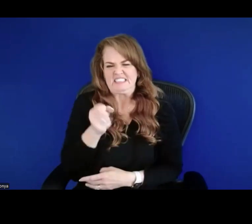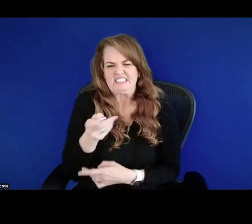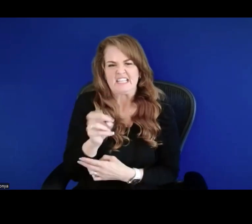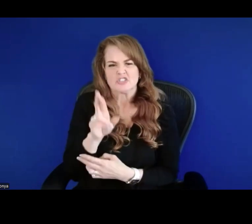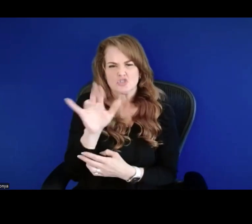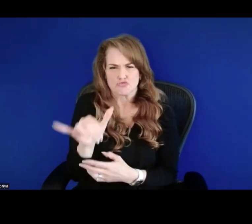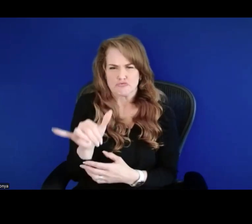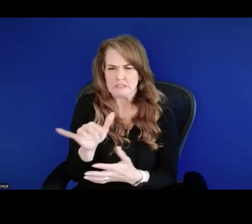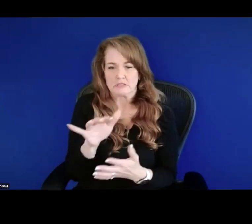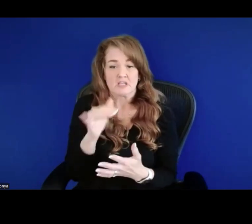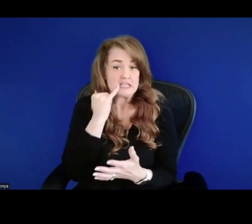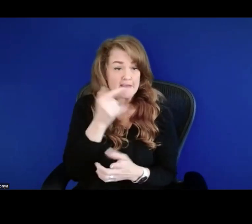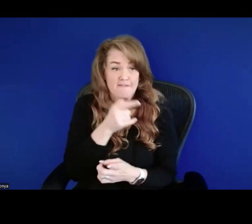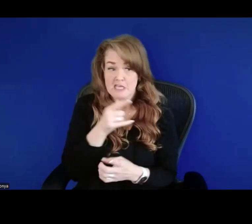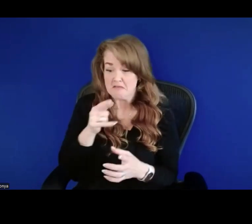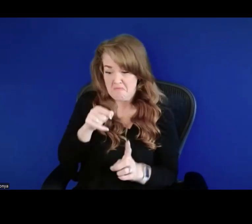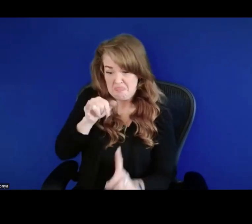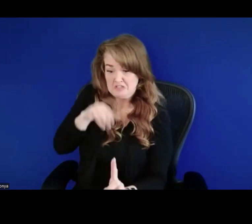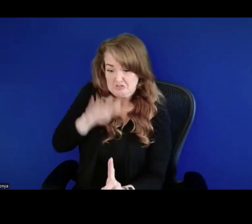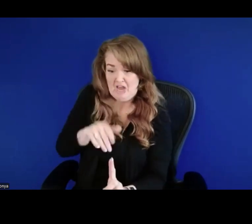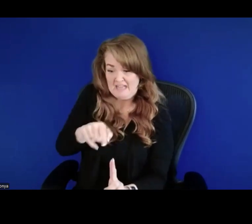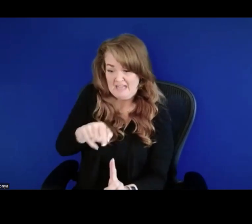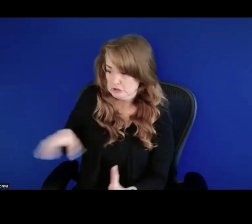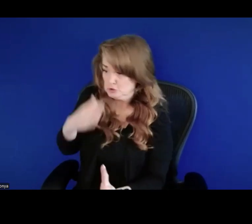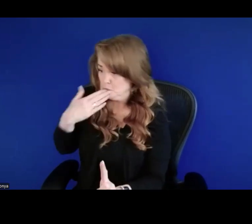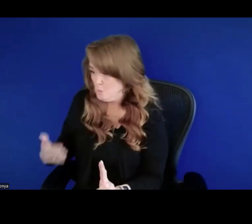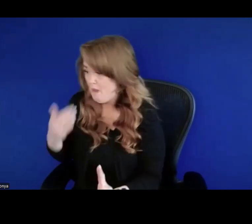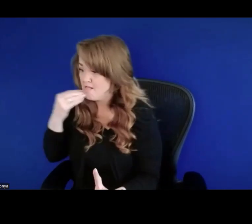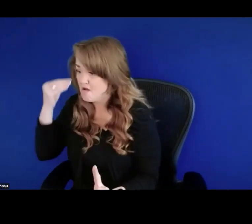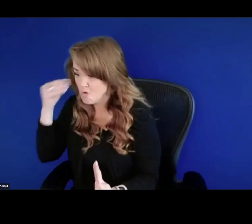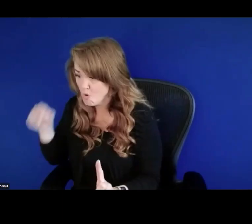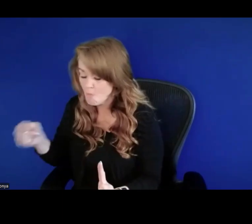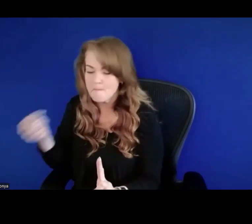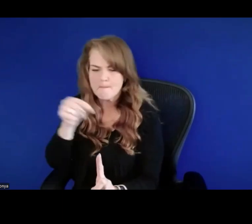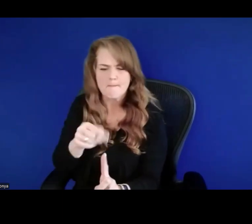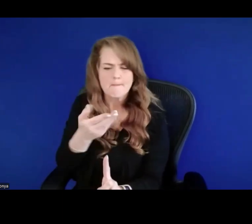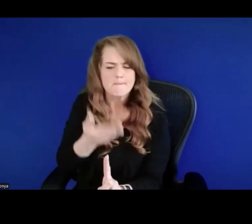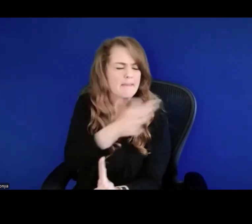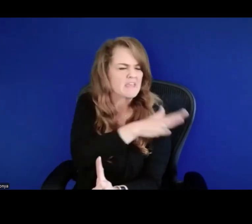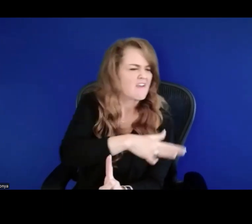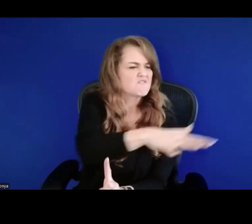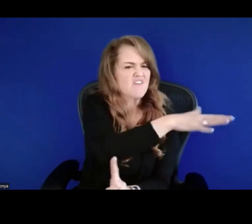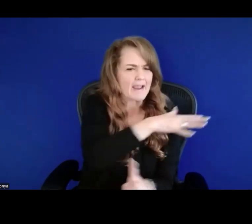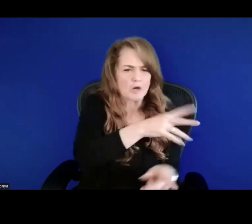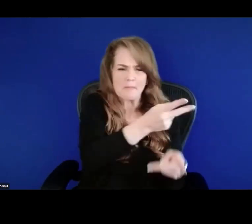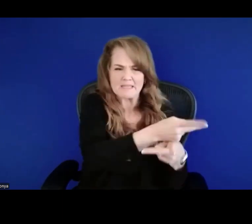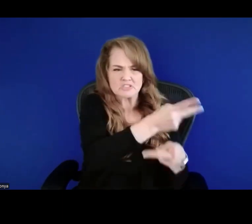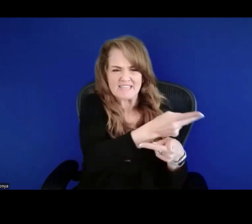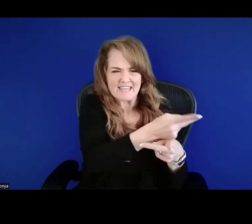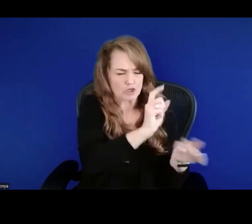doing really great at home, then perhaps there could be some environmental changes at daycare that could be implemented for